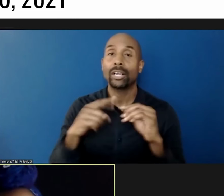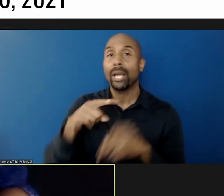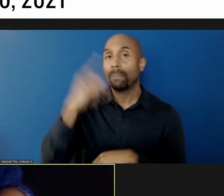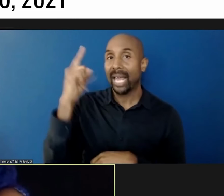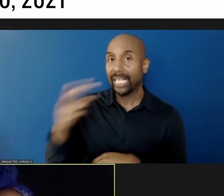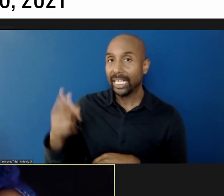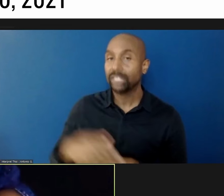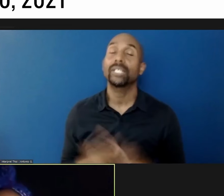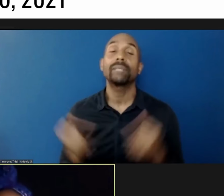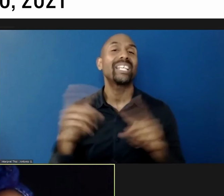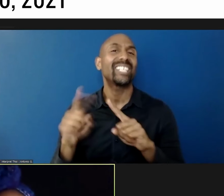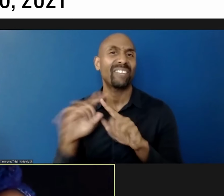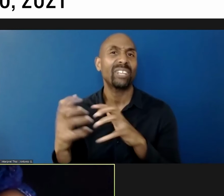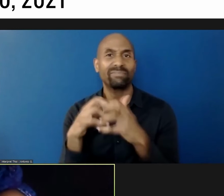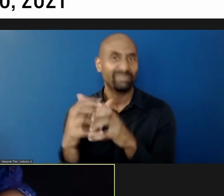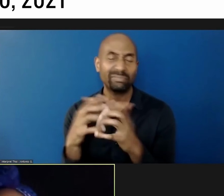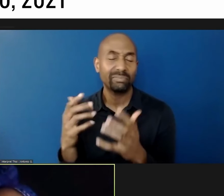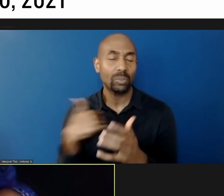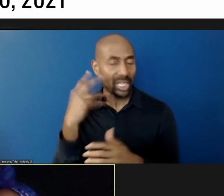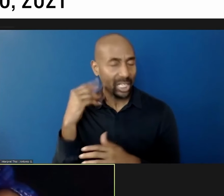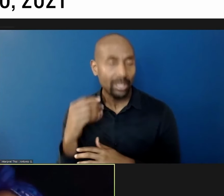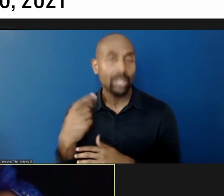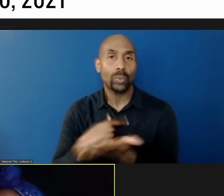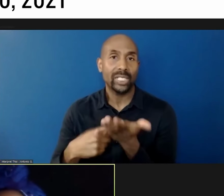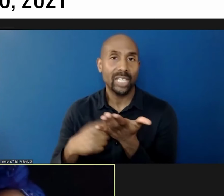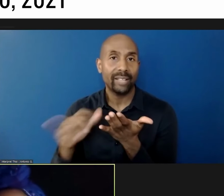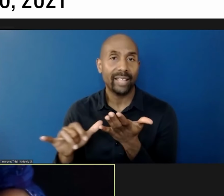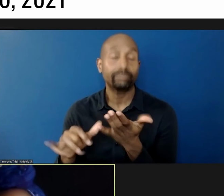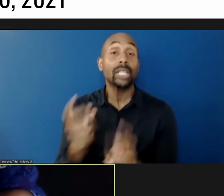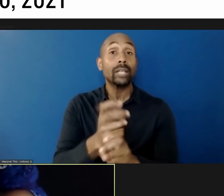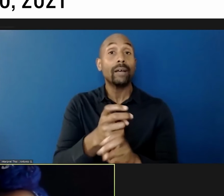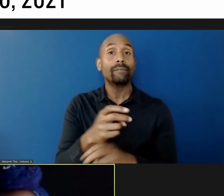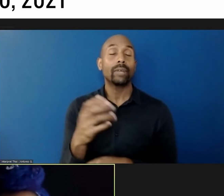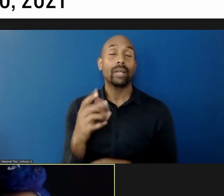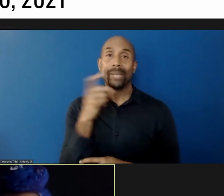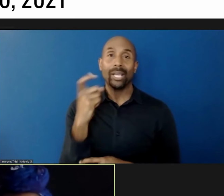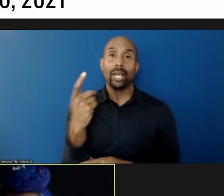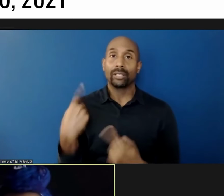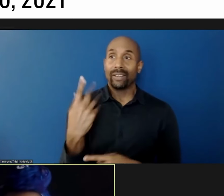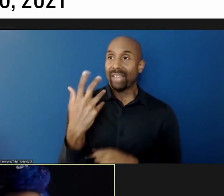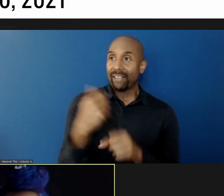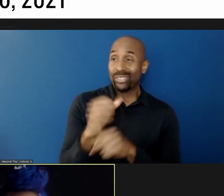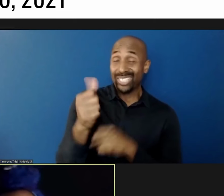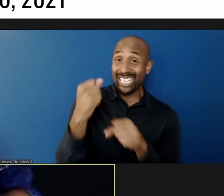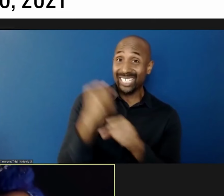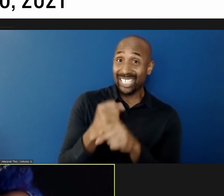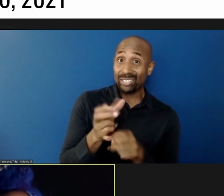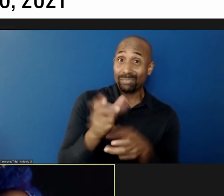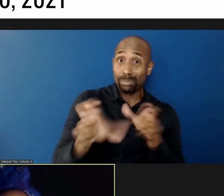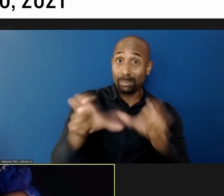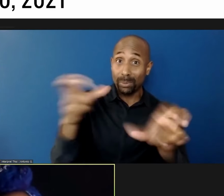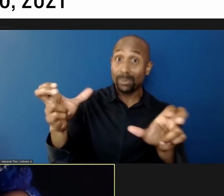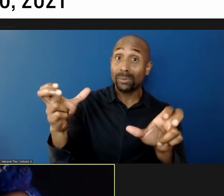and again, it's difficult because funding for these things have been cut over the last five to ten years. So I think yes, it's about addressing those